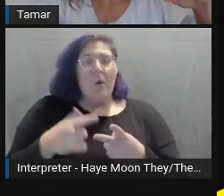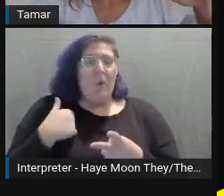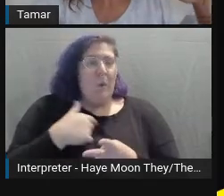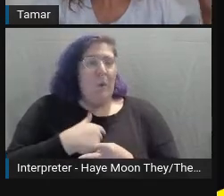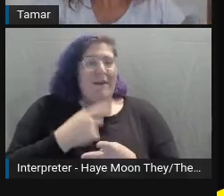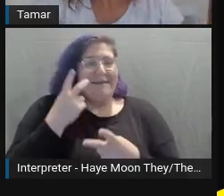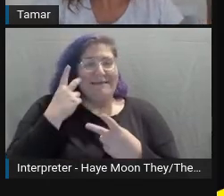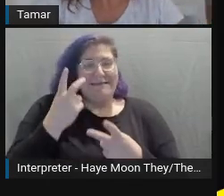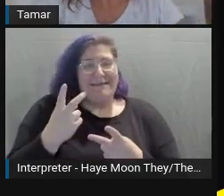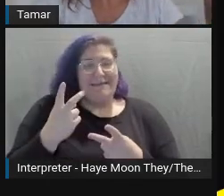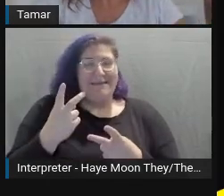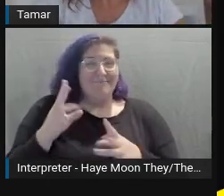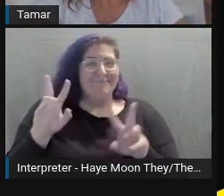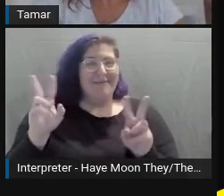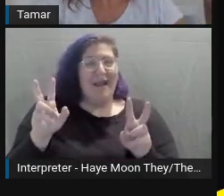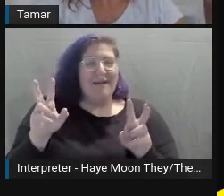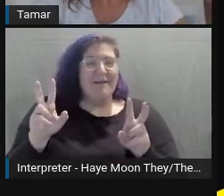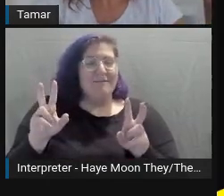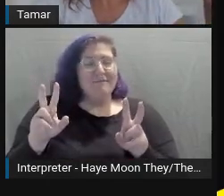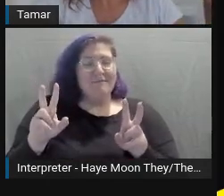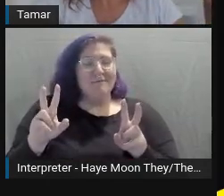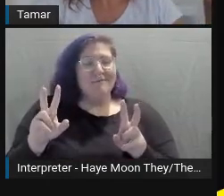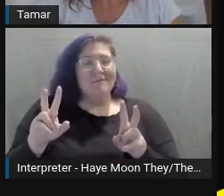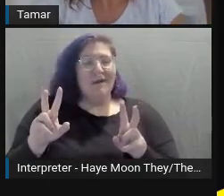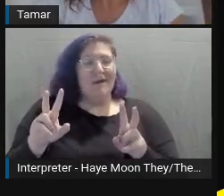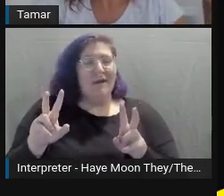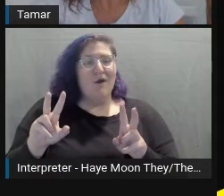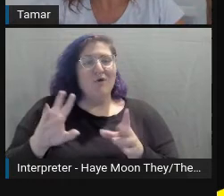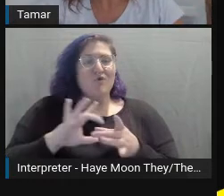We no longer want accessibility to be left behind at all.